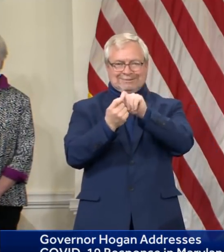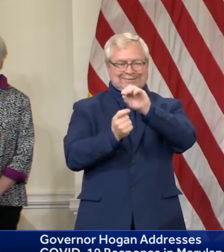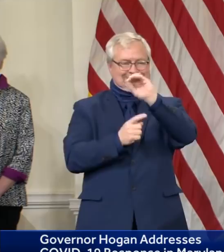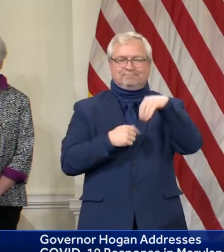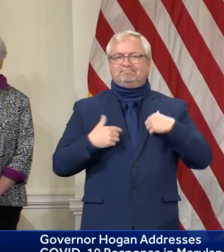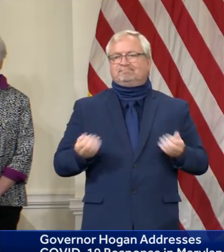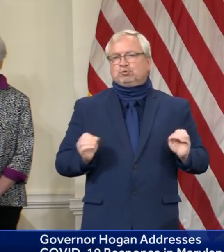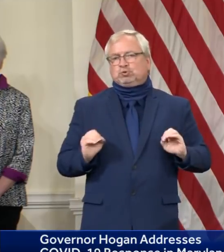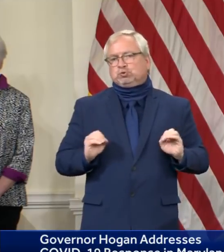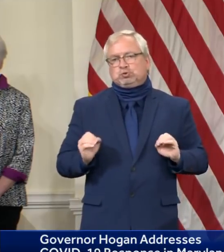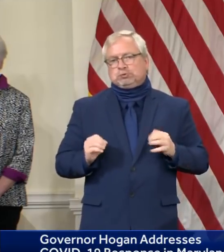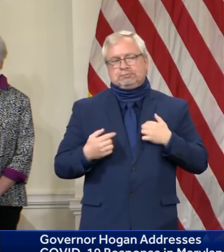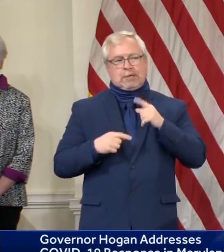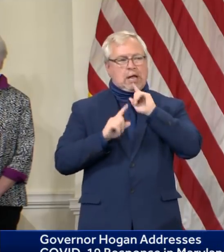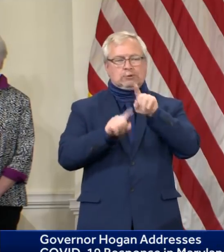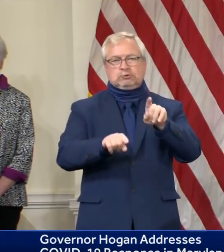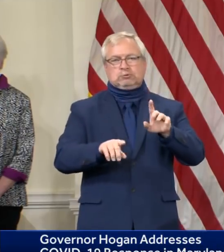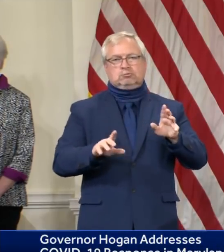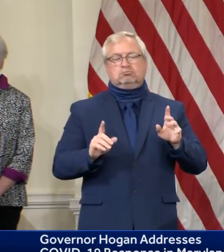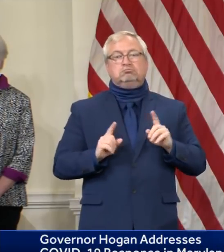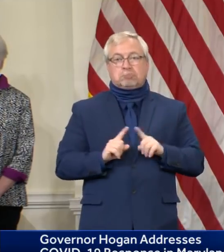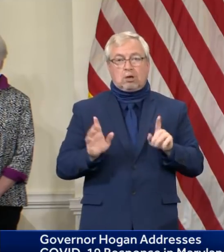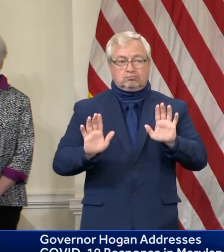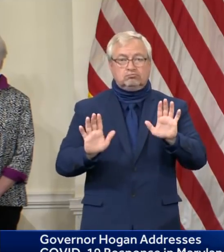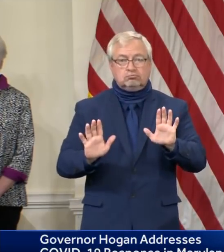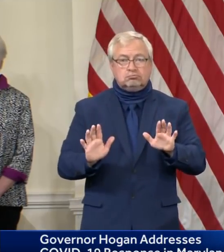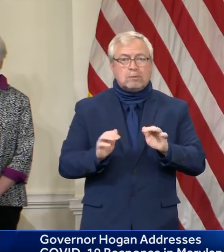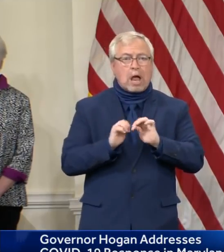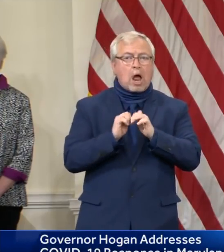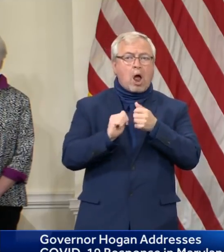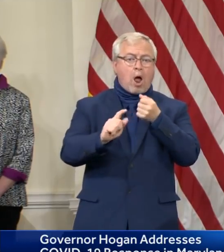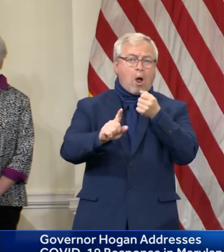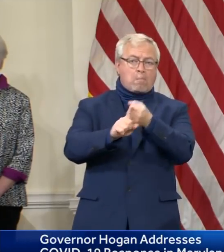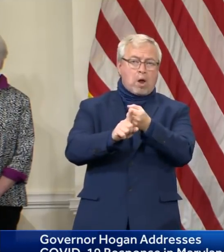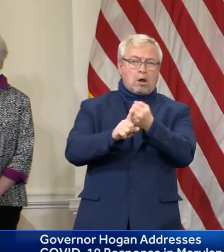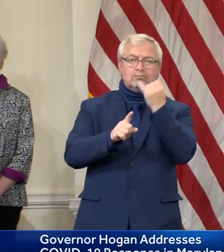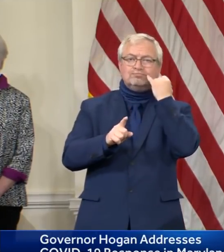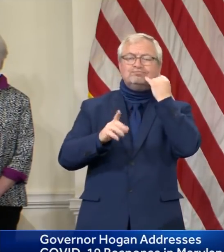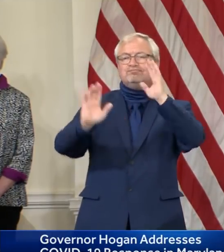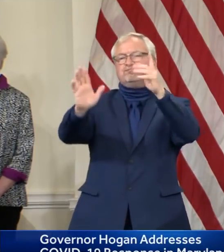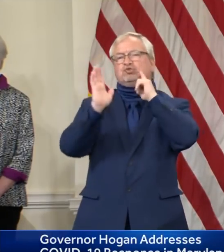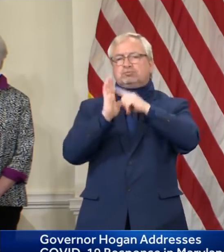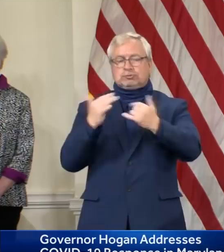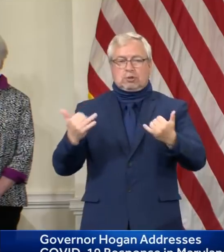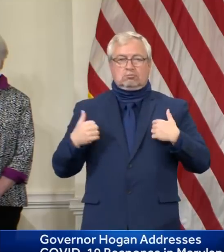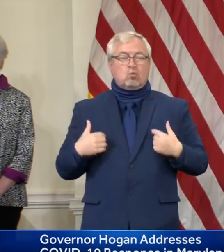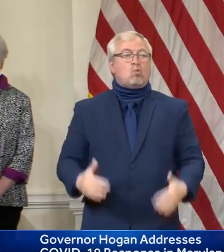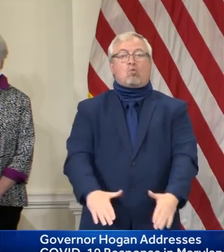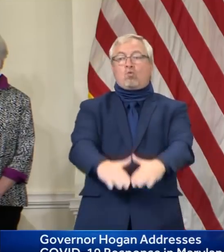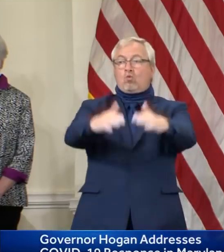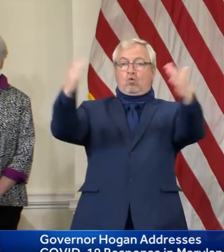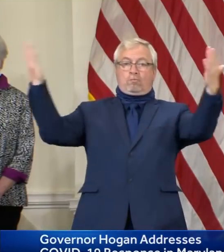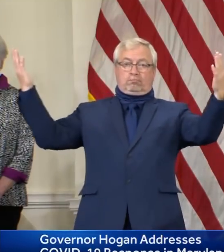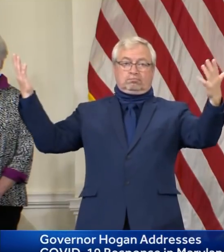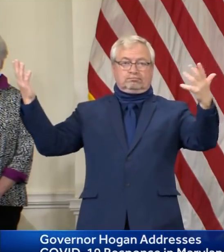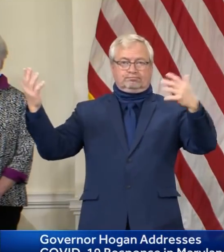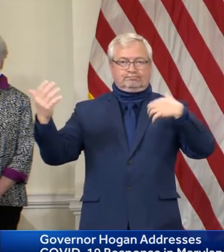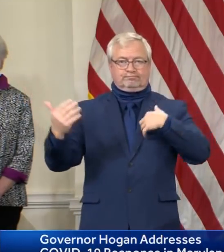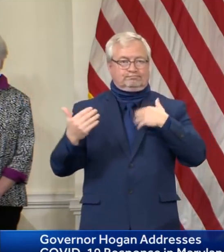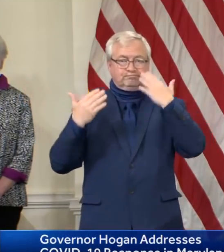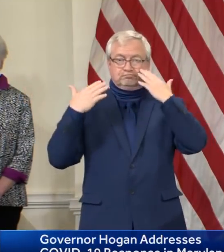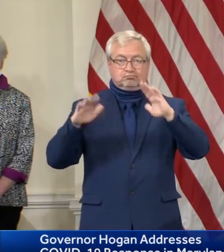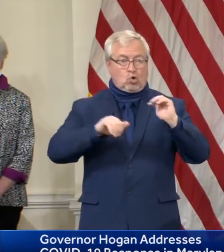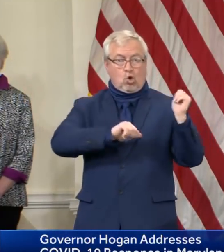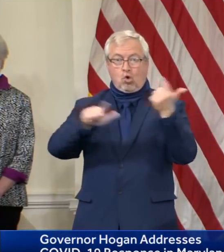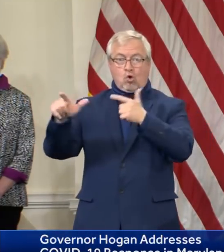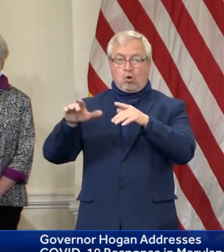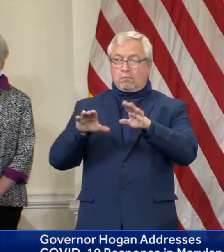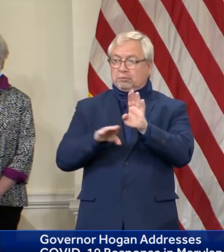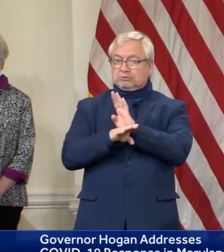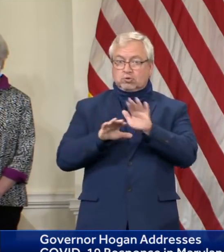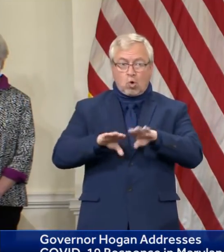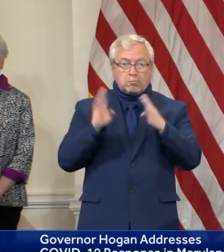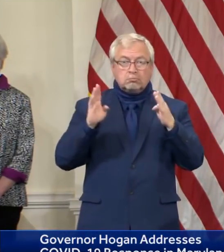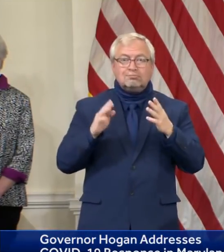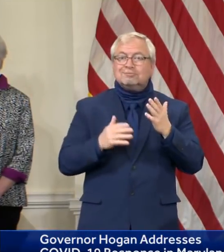IT IS HARD TO, I DO NOT THINK ANYONE HAS AN EXACT ANSWER TO THEM THE JOBS ARE COMING BACK.